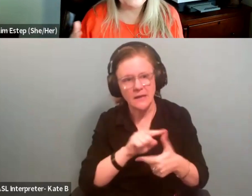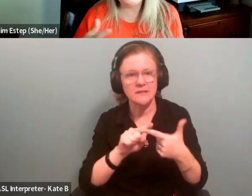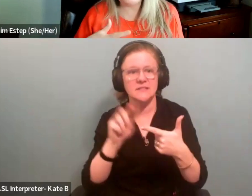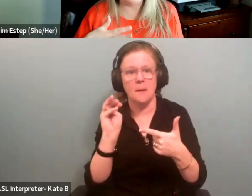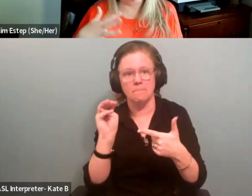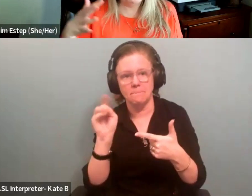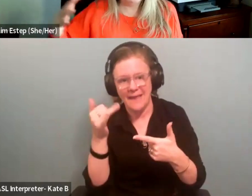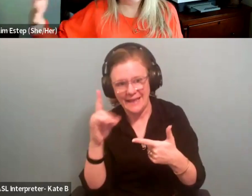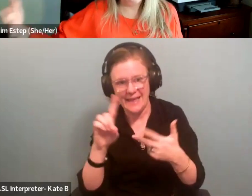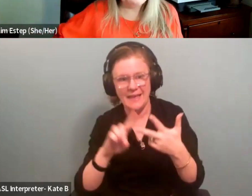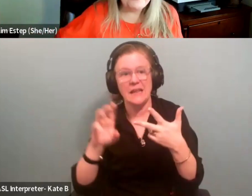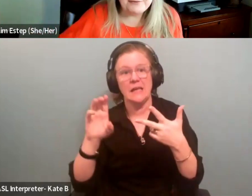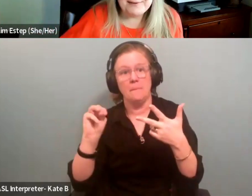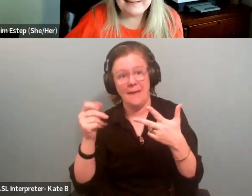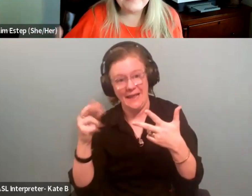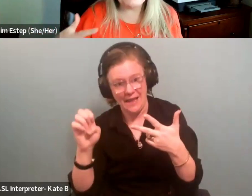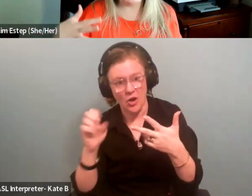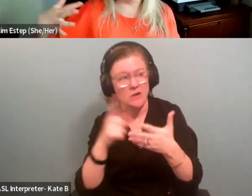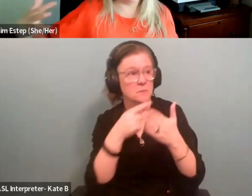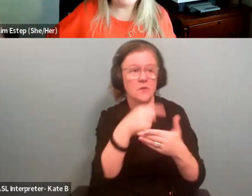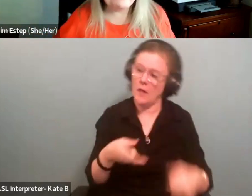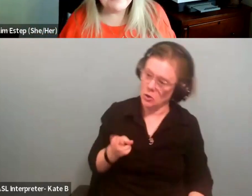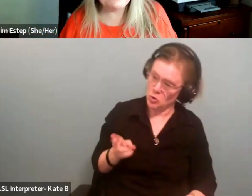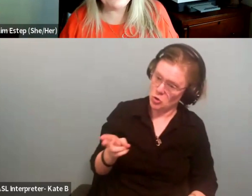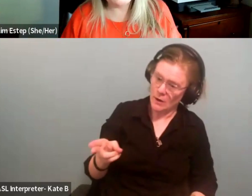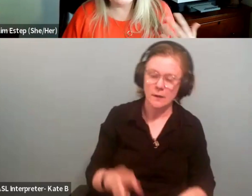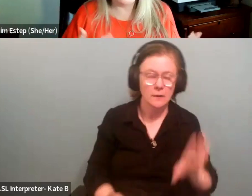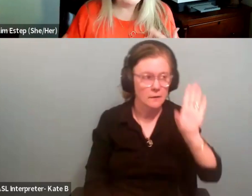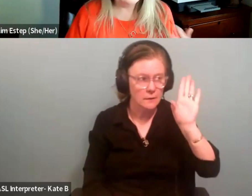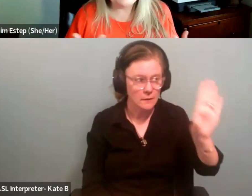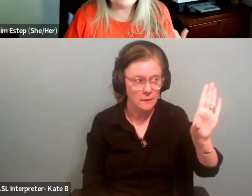Services and all the federal regulations with the state regulations and all of these